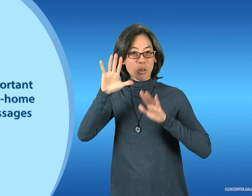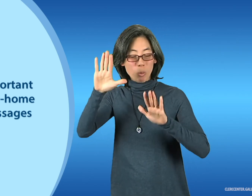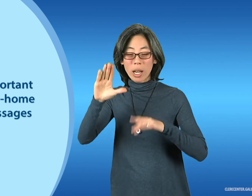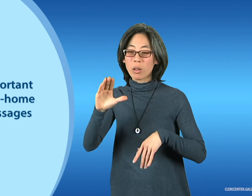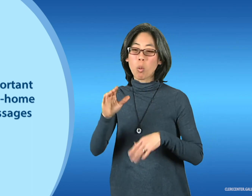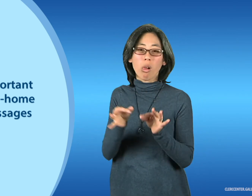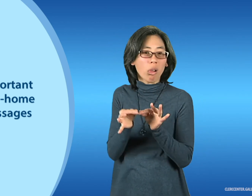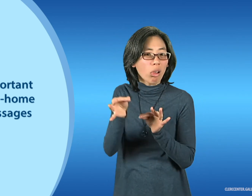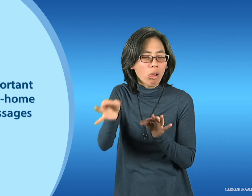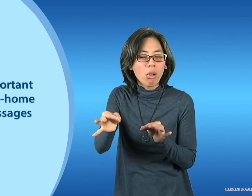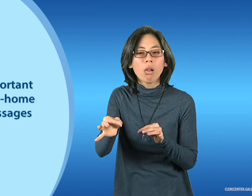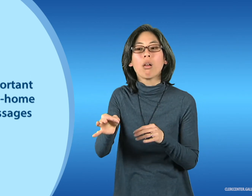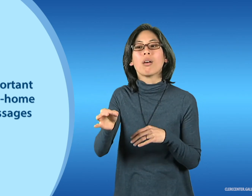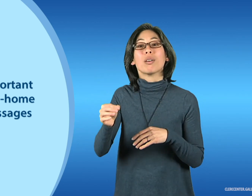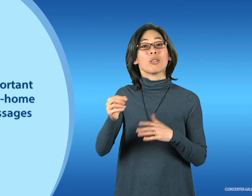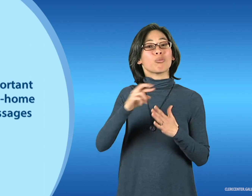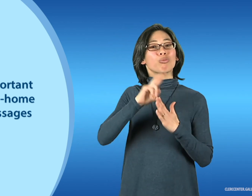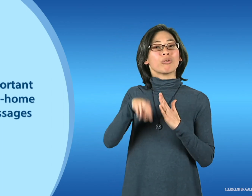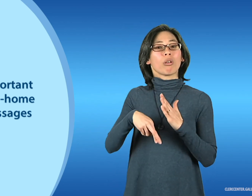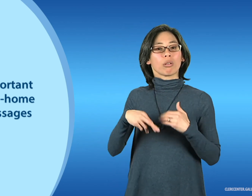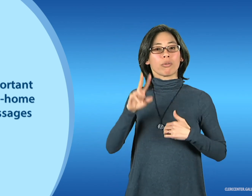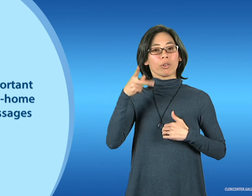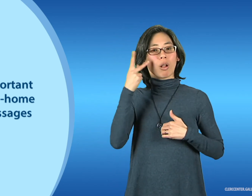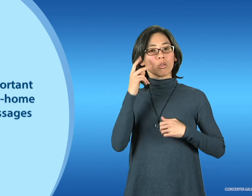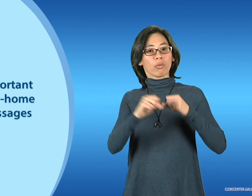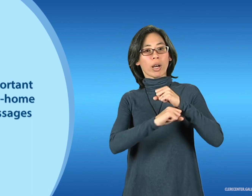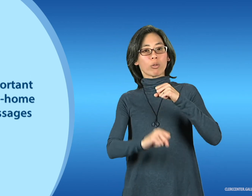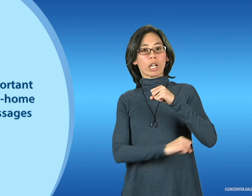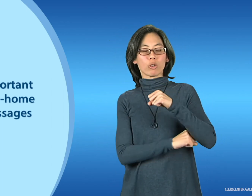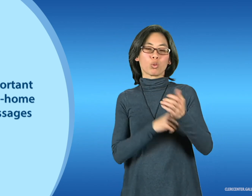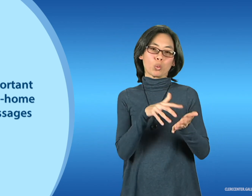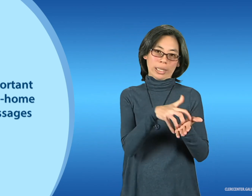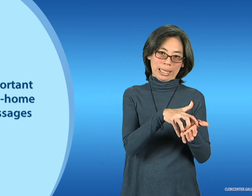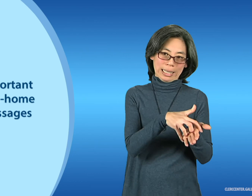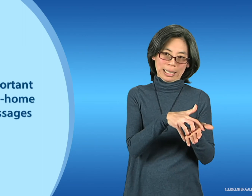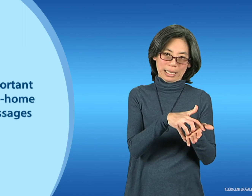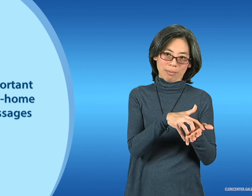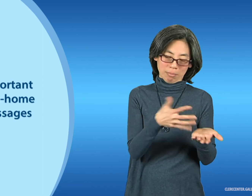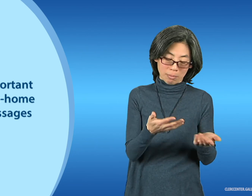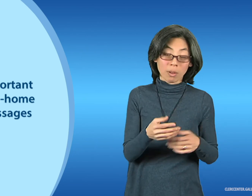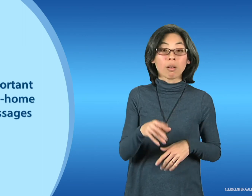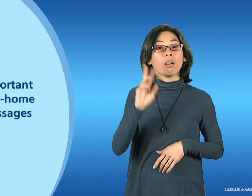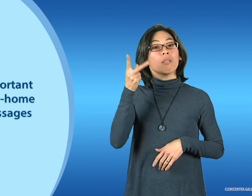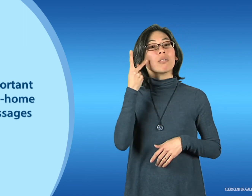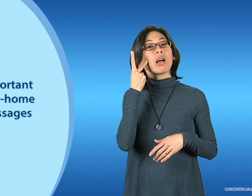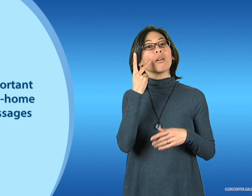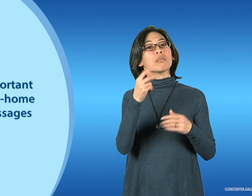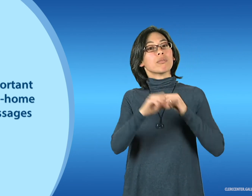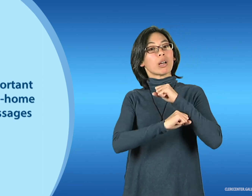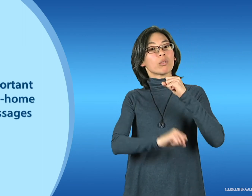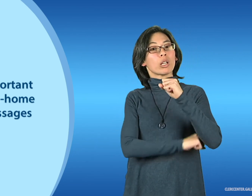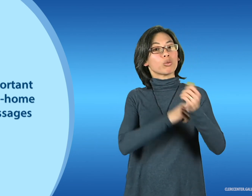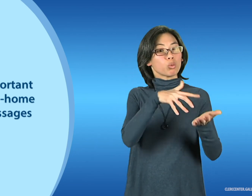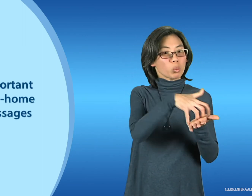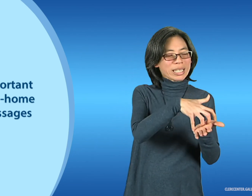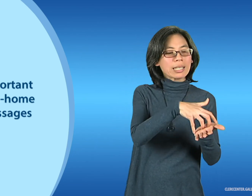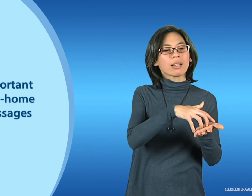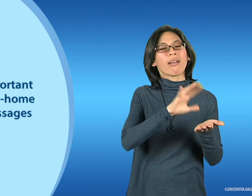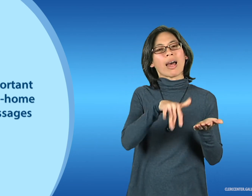or if it's delayed, the result is a weak phonological foundation. A weak phonological foundation